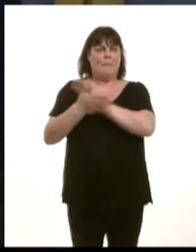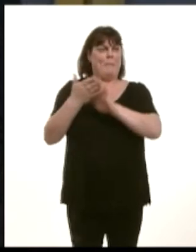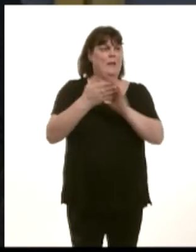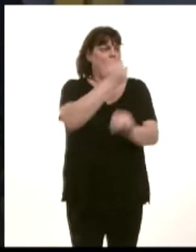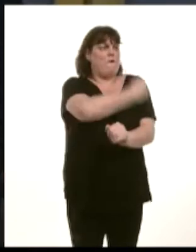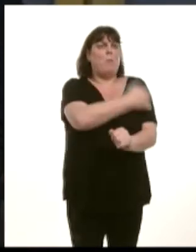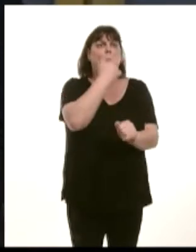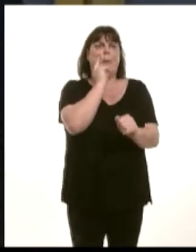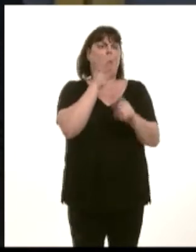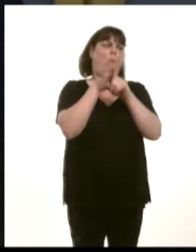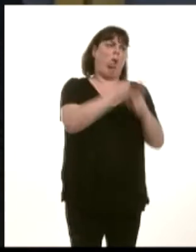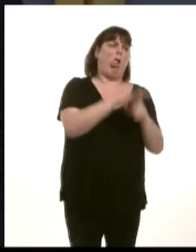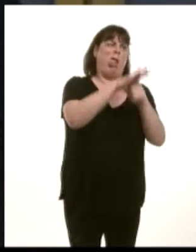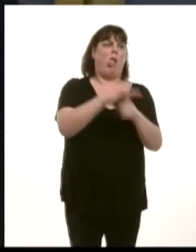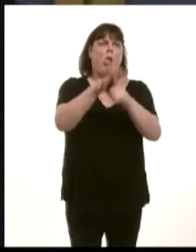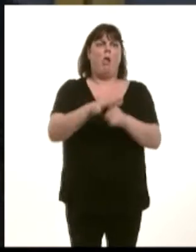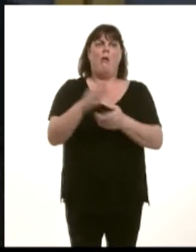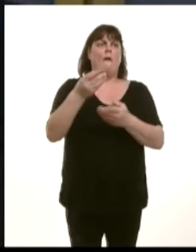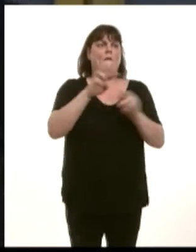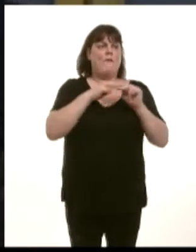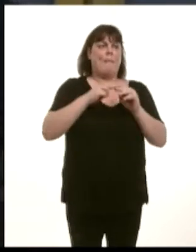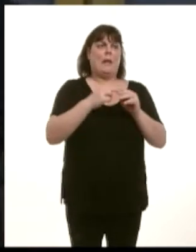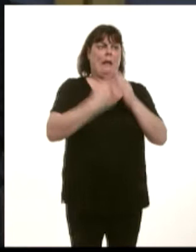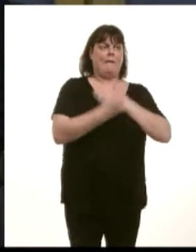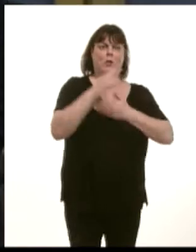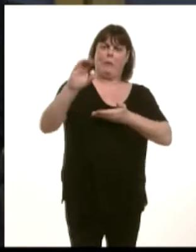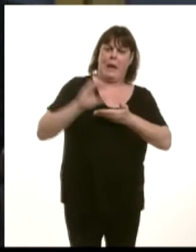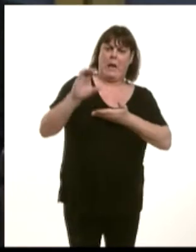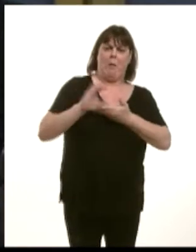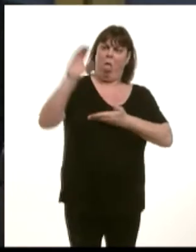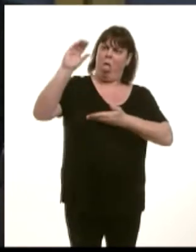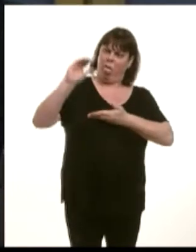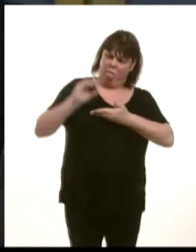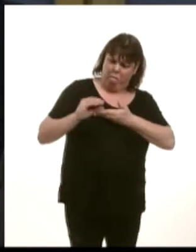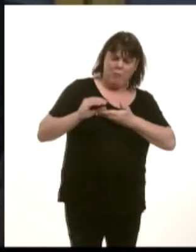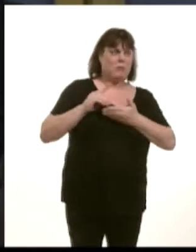They are squeezing the income of families and individuals who are already struggling to make ends meet’.